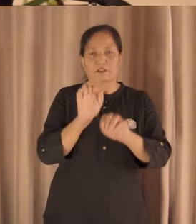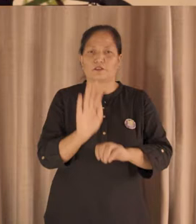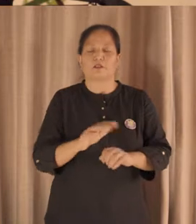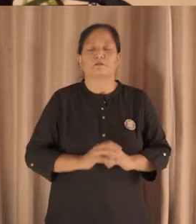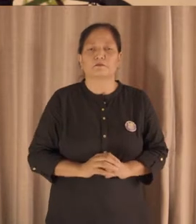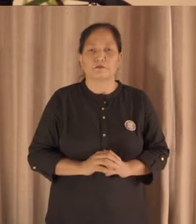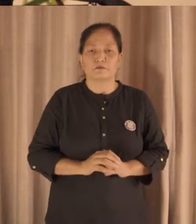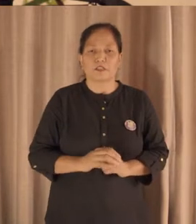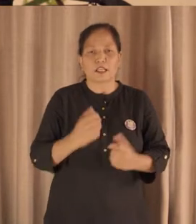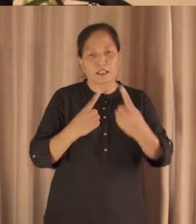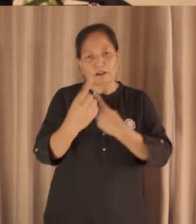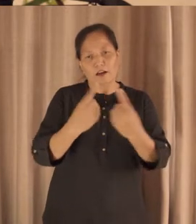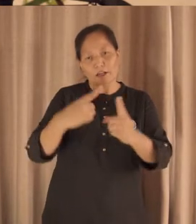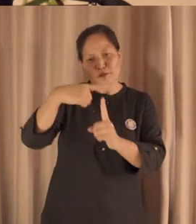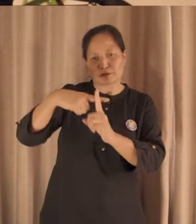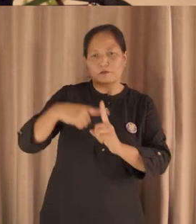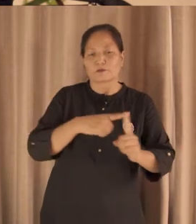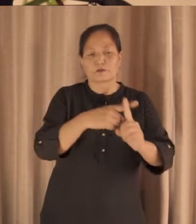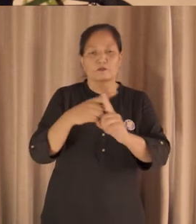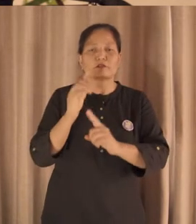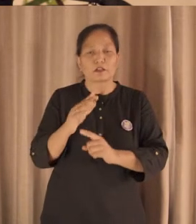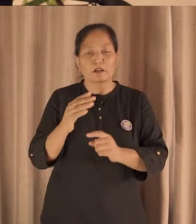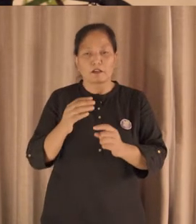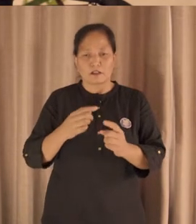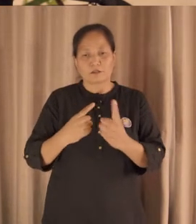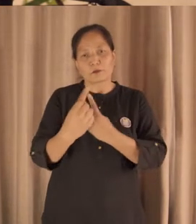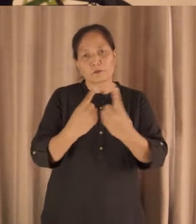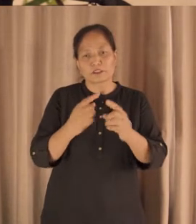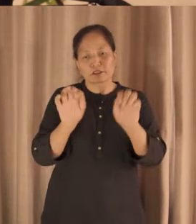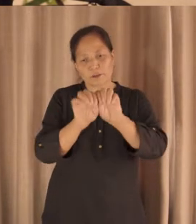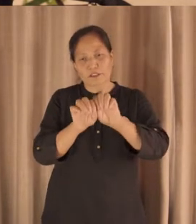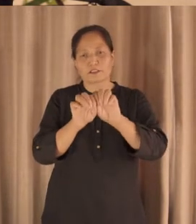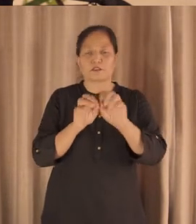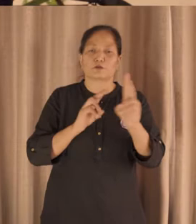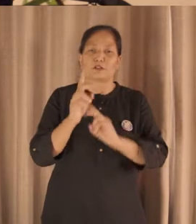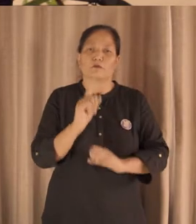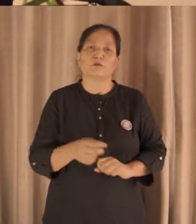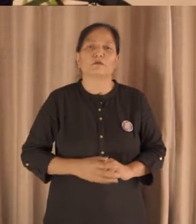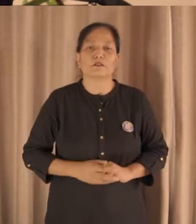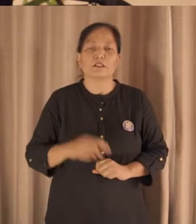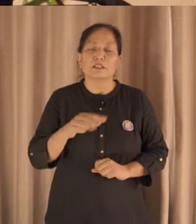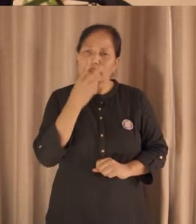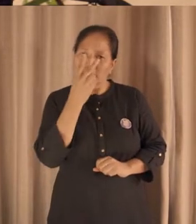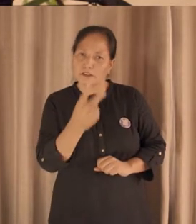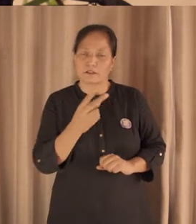and beliefs of one language, one culture. They do not ask the questions related to Maithili